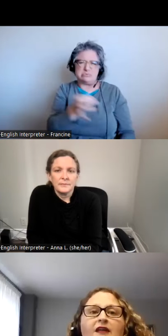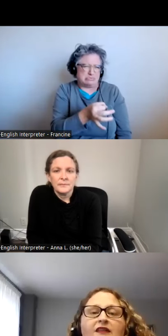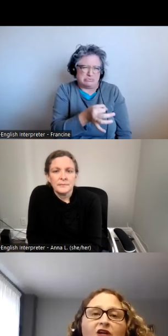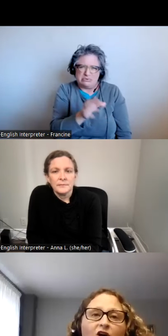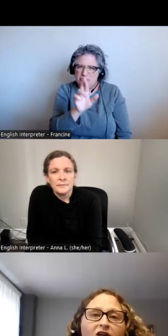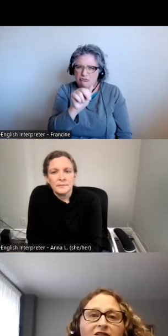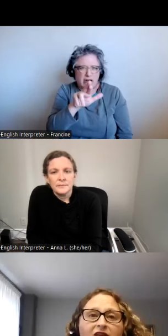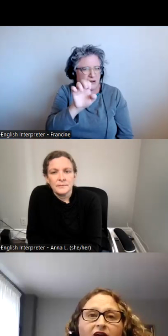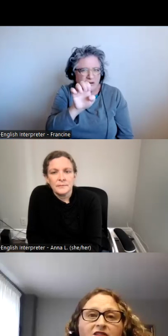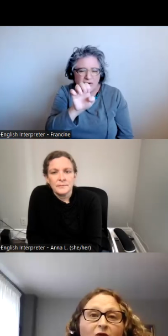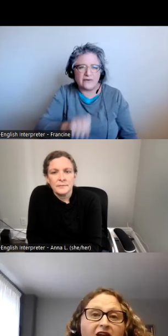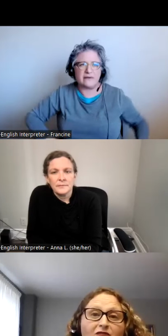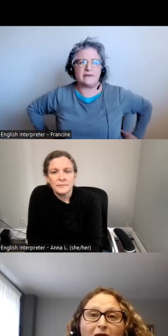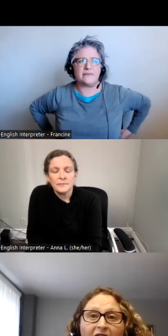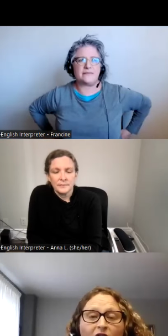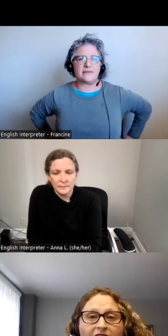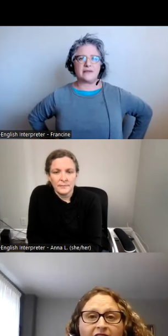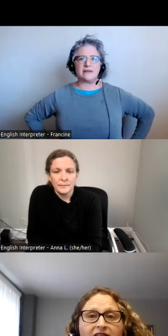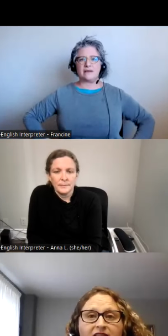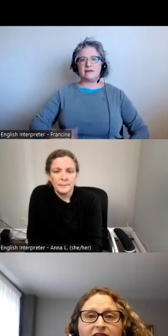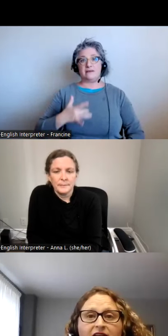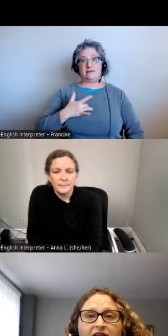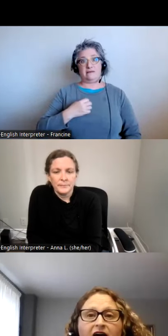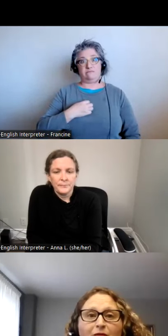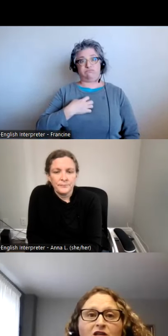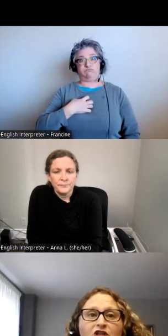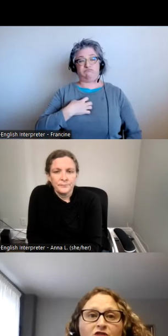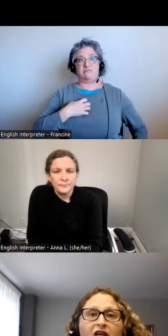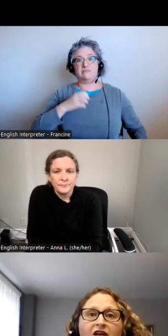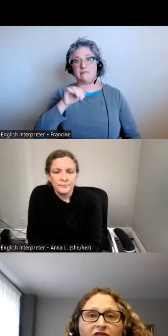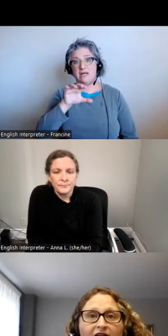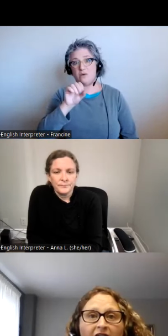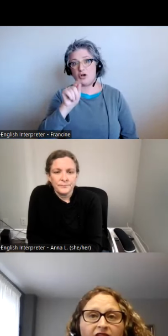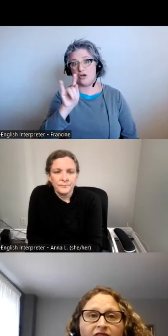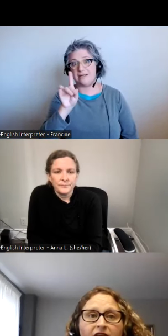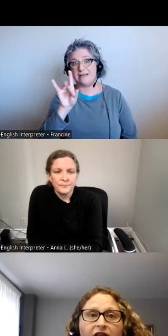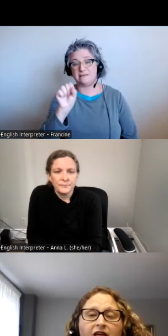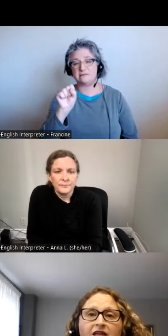24-year-old's occurrence rate, which is 0.001%. So slightly